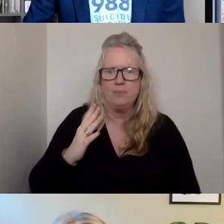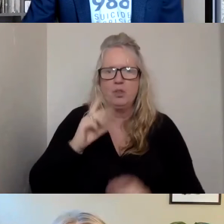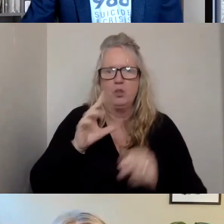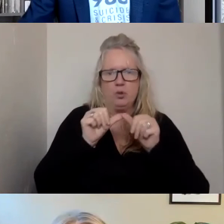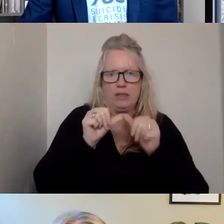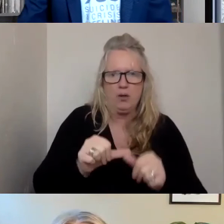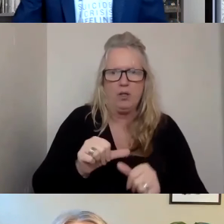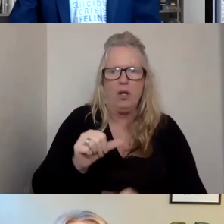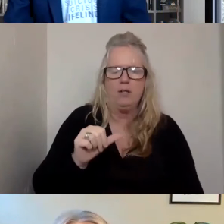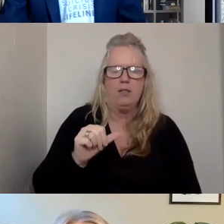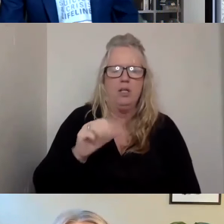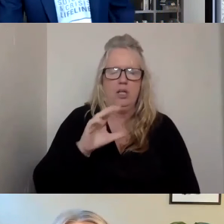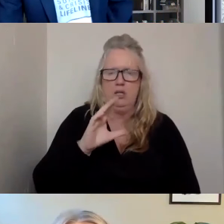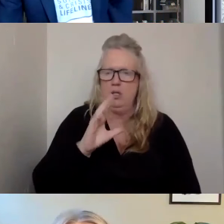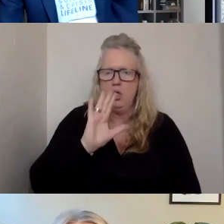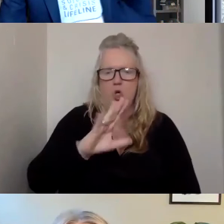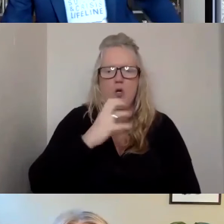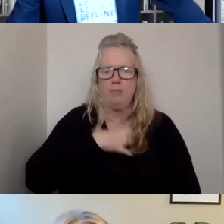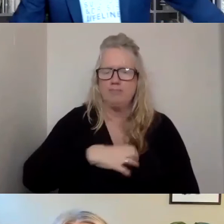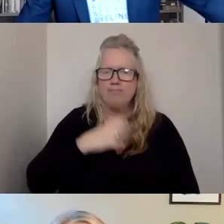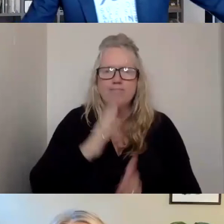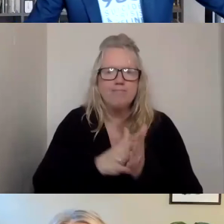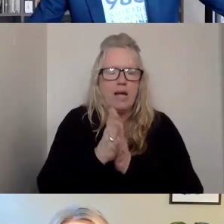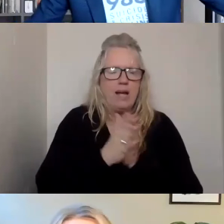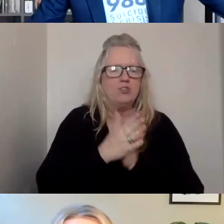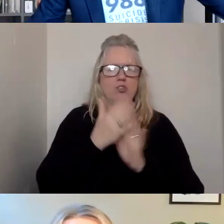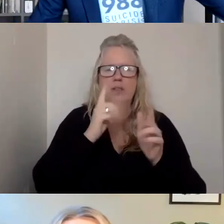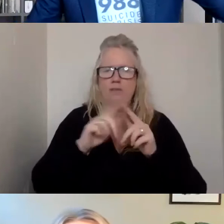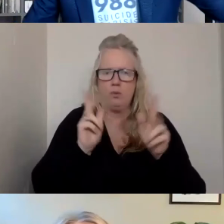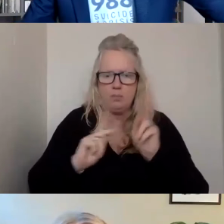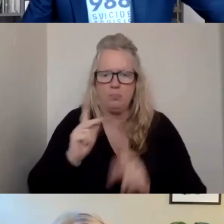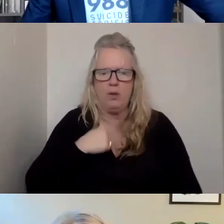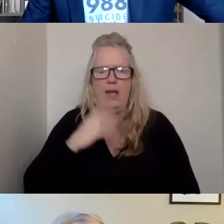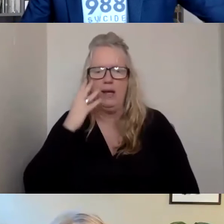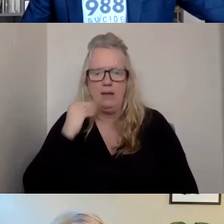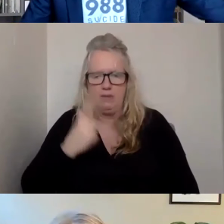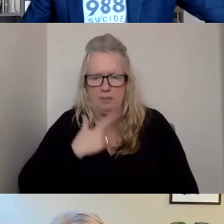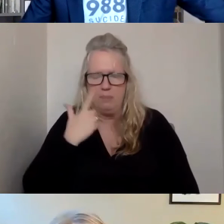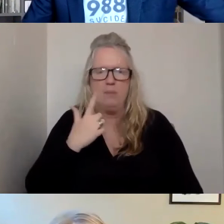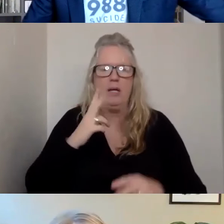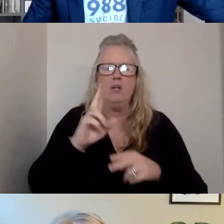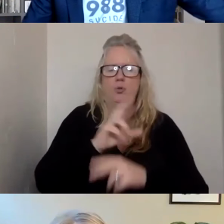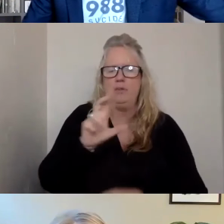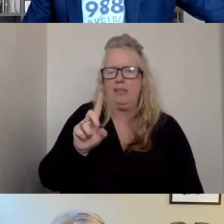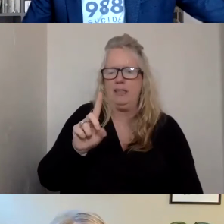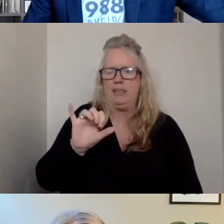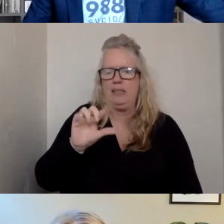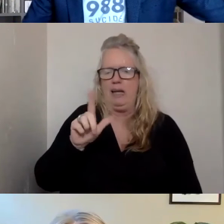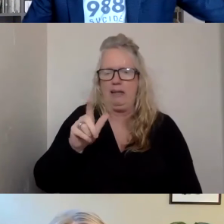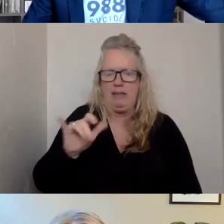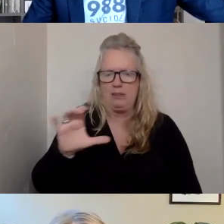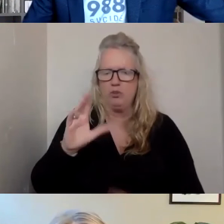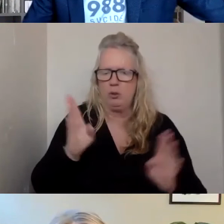PASSION OF THE PEOPLE SHARING THEIR LIVED EXPERIENCE AND COPING USING DIALECTICAL BEHAVIORAL SKILLS. THAT WILL BE COMING IN THE